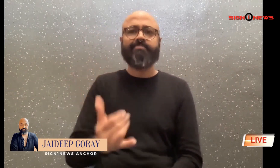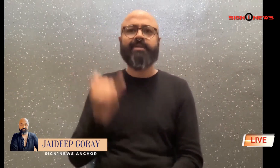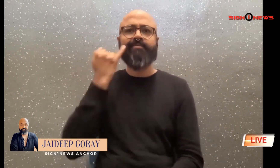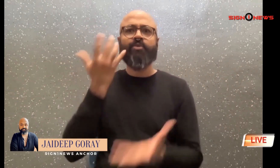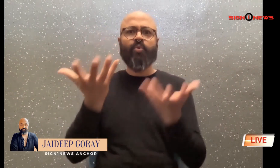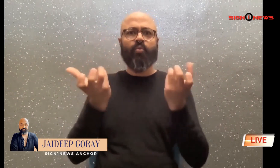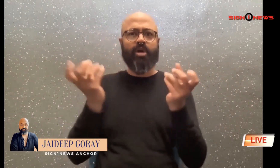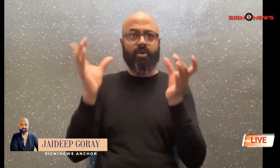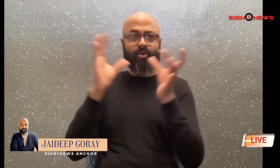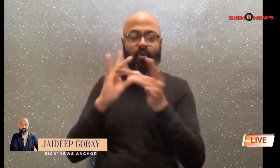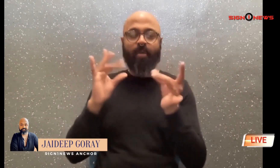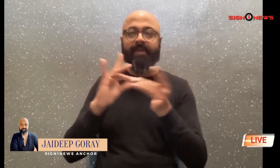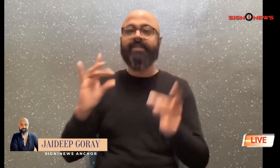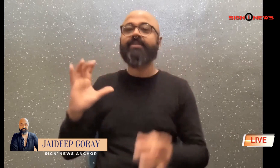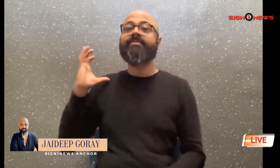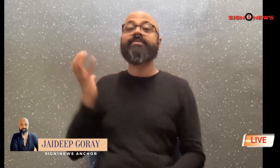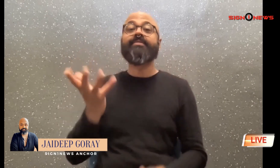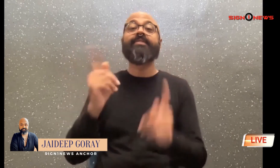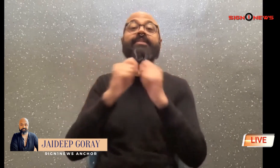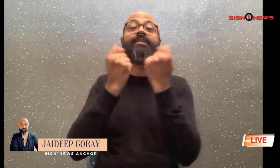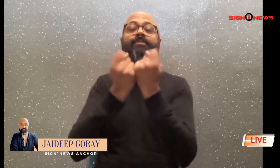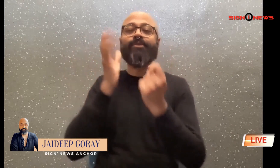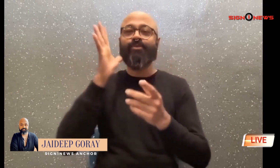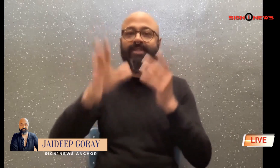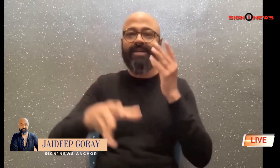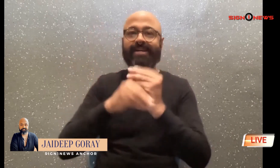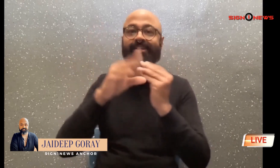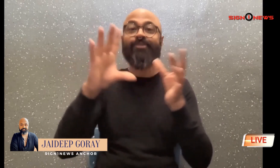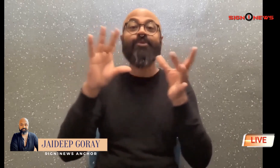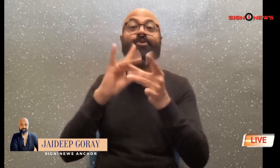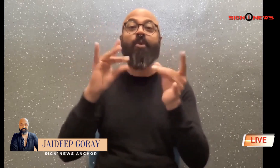the top trending stories making headlines today if you post anything common about this